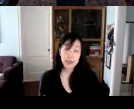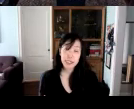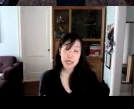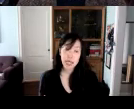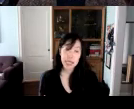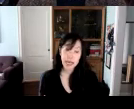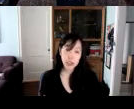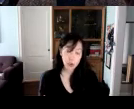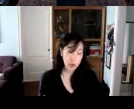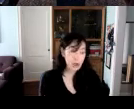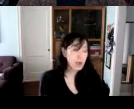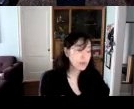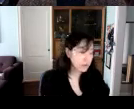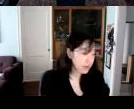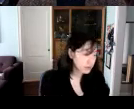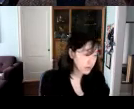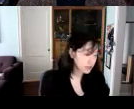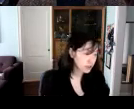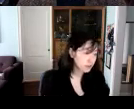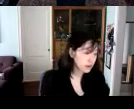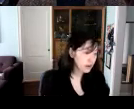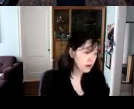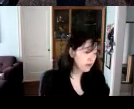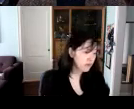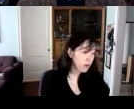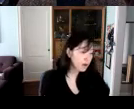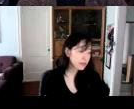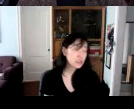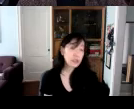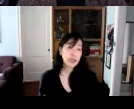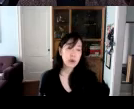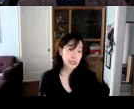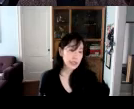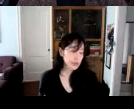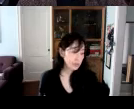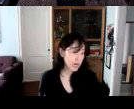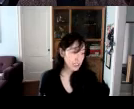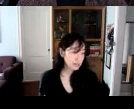please contact your Program Director. Fourth, during the course of your project